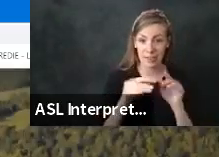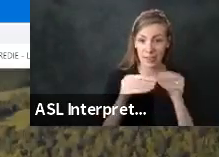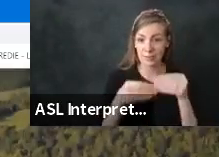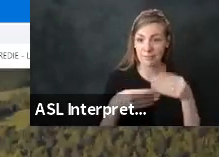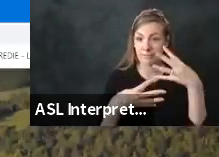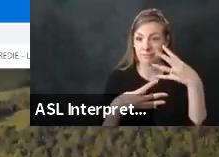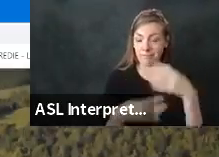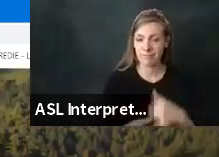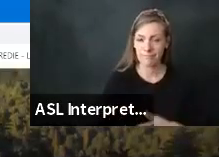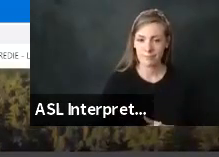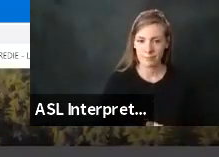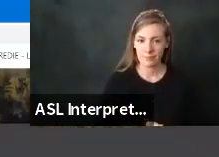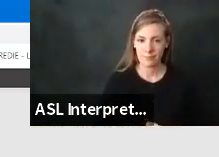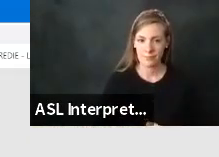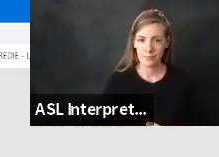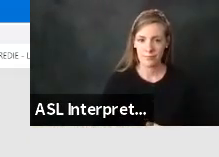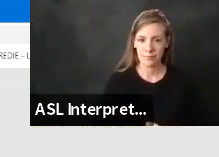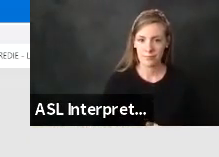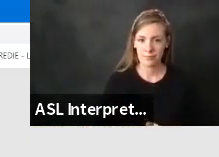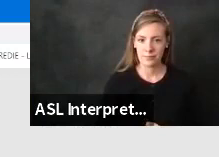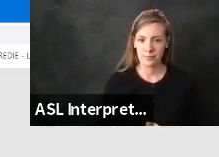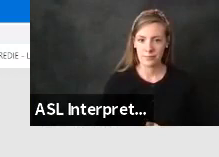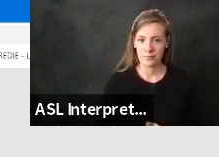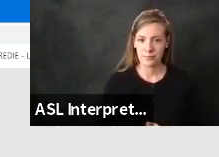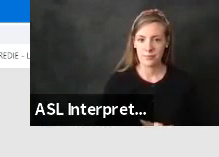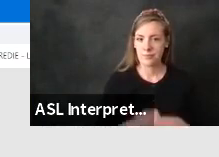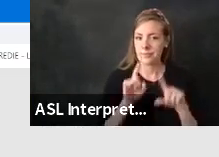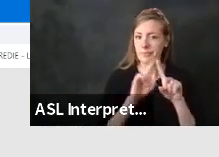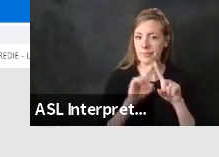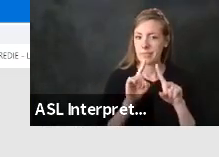you can see the different days laid out based on the month and the different